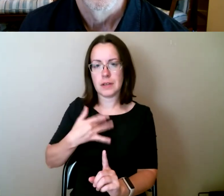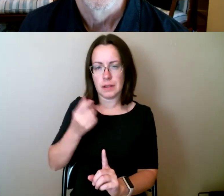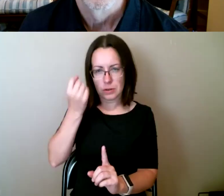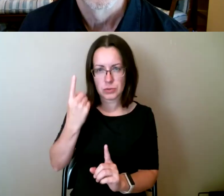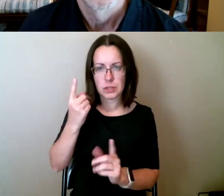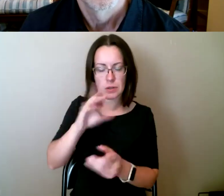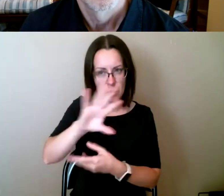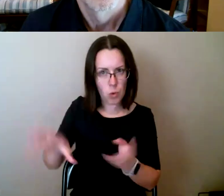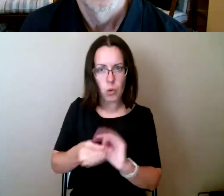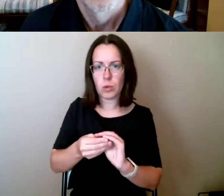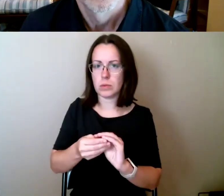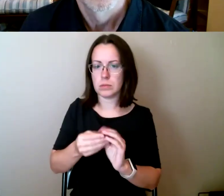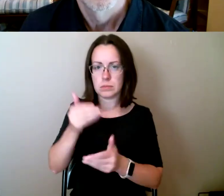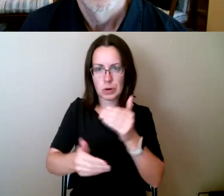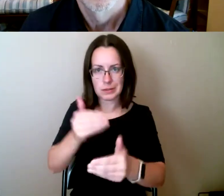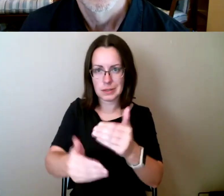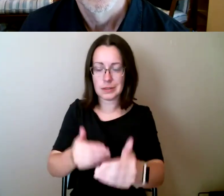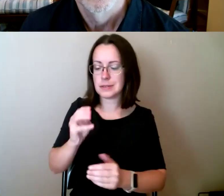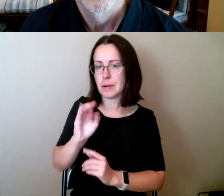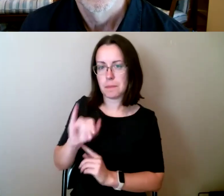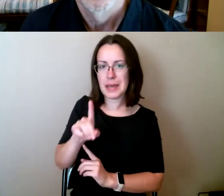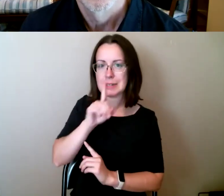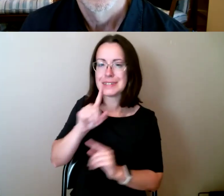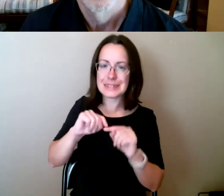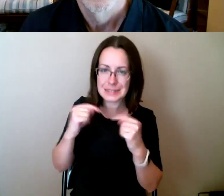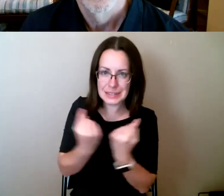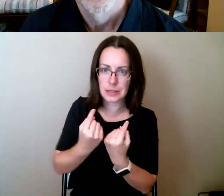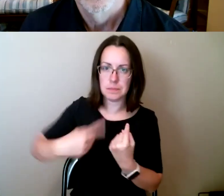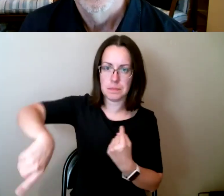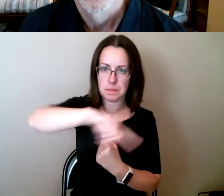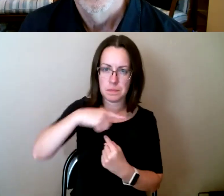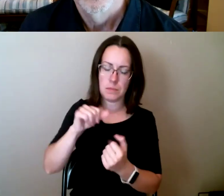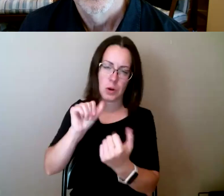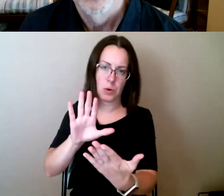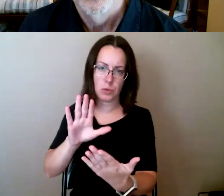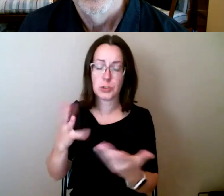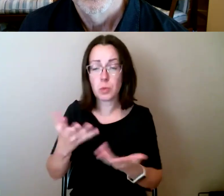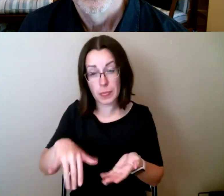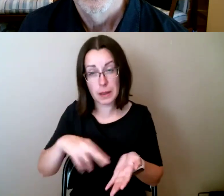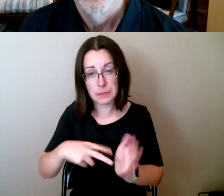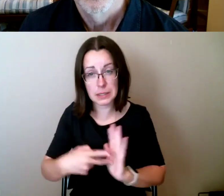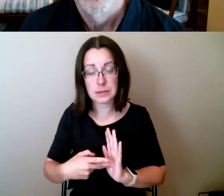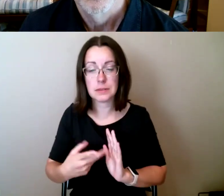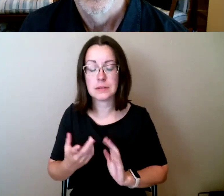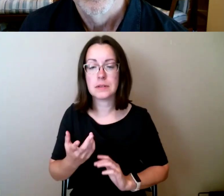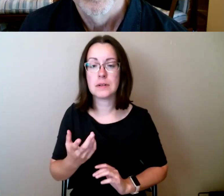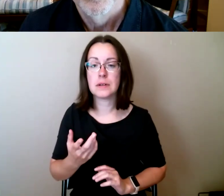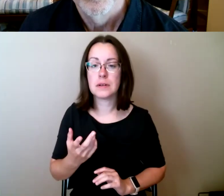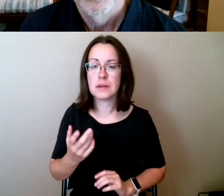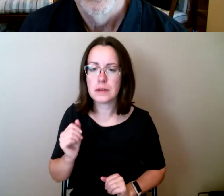maid process is a teambased approach. uh what I mean by that is is that uh capacity evaluation is